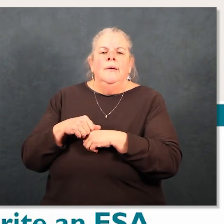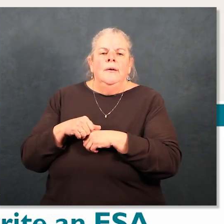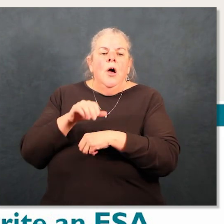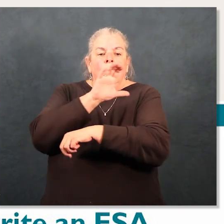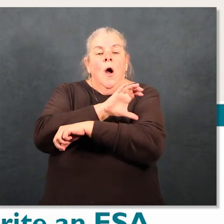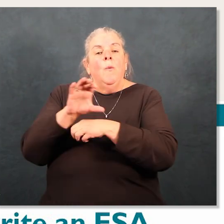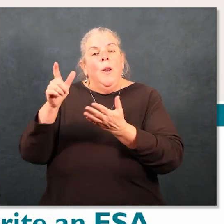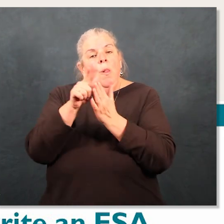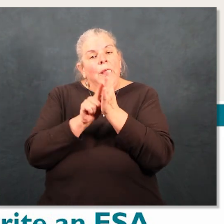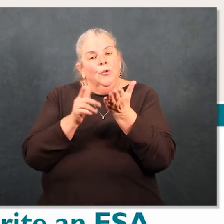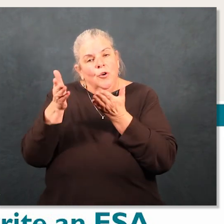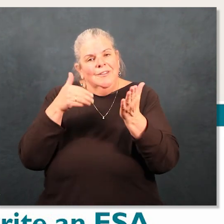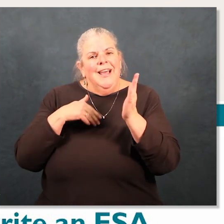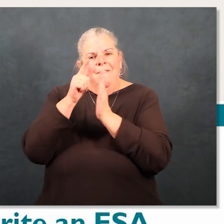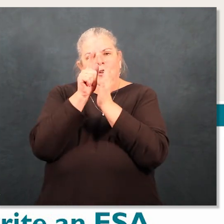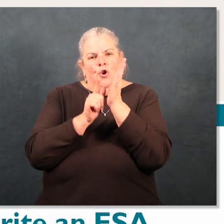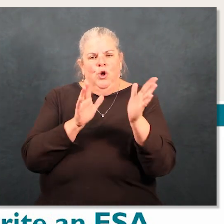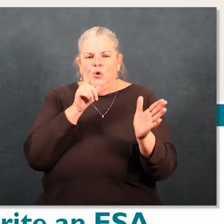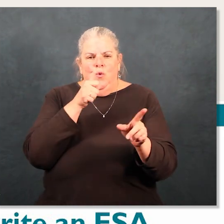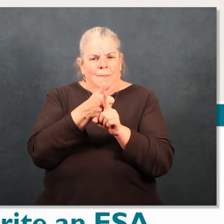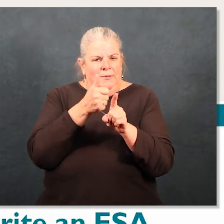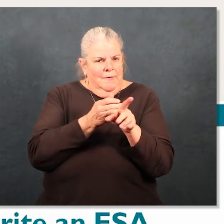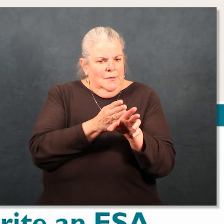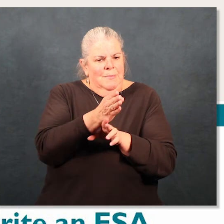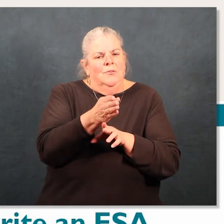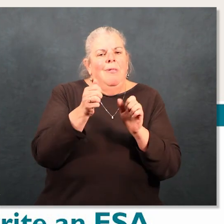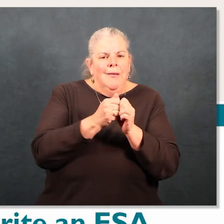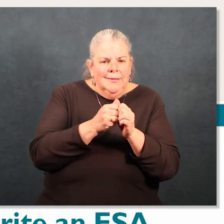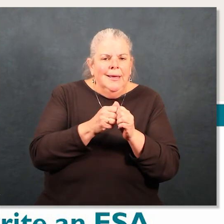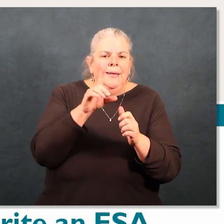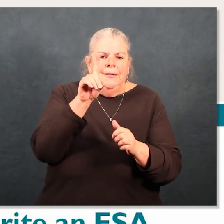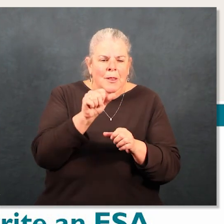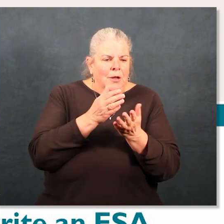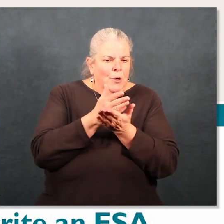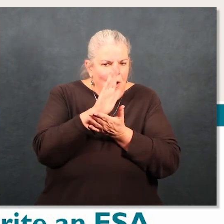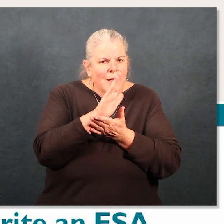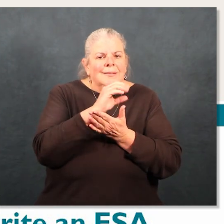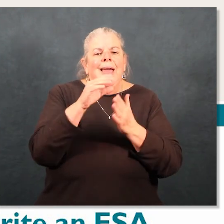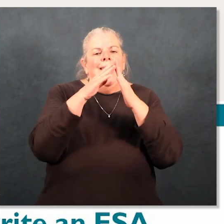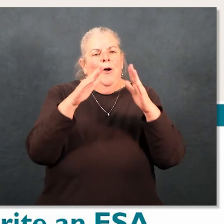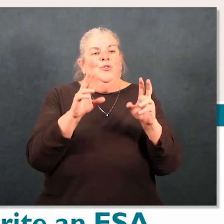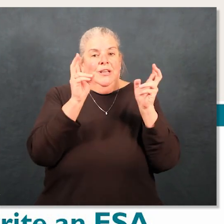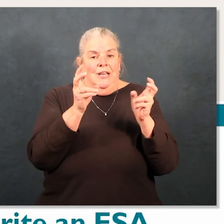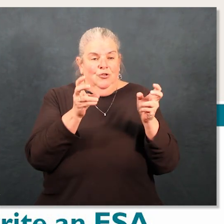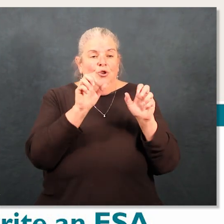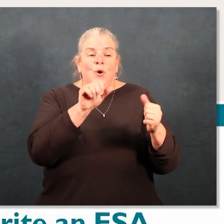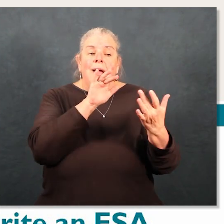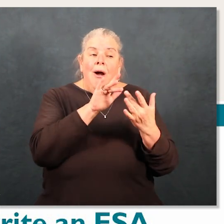who specialize in disability rights issues and housing issues. So you can contact them at